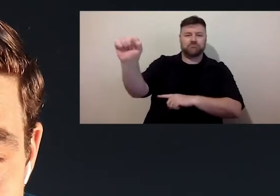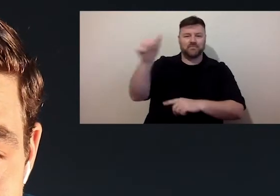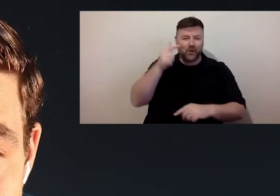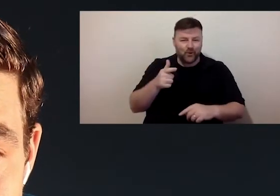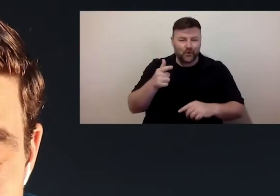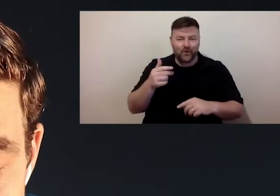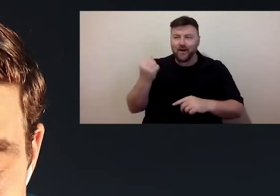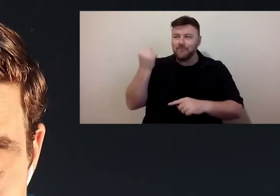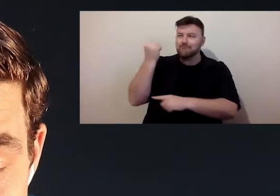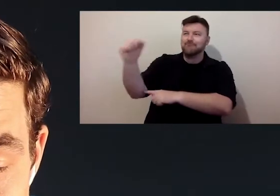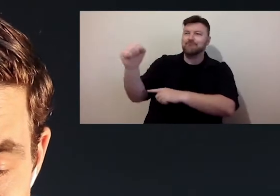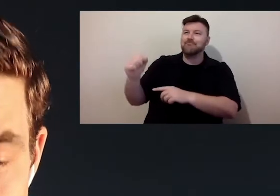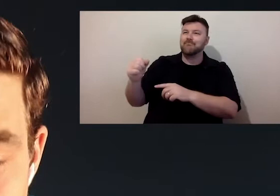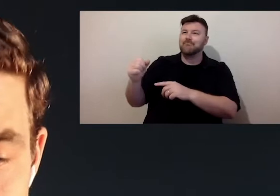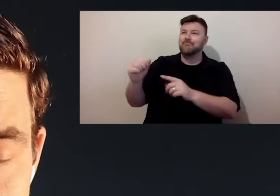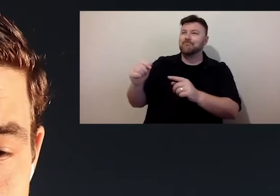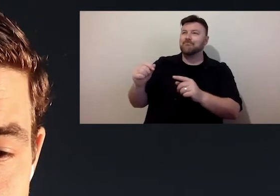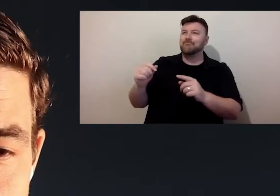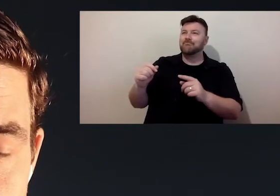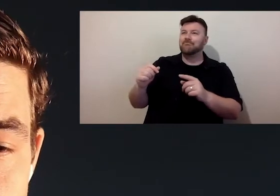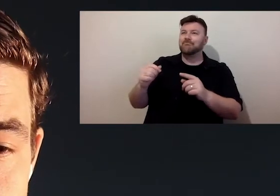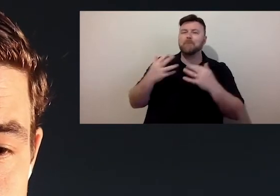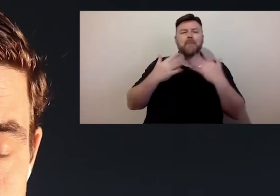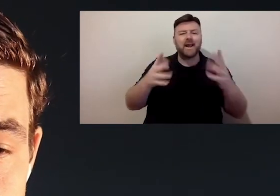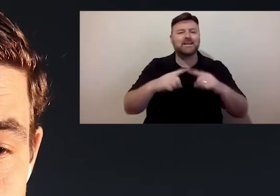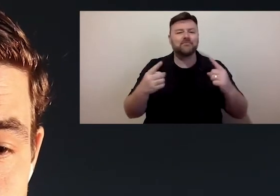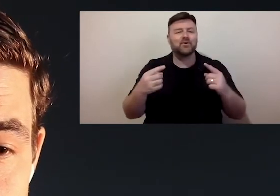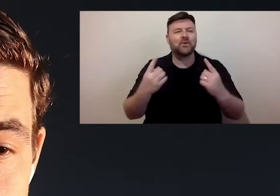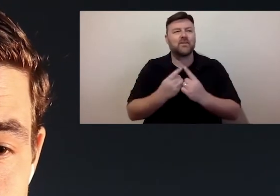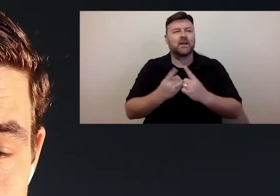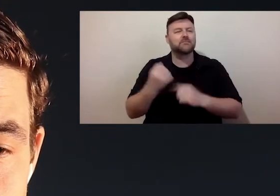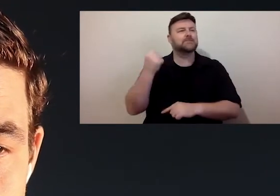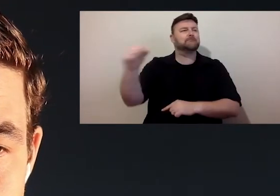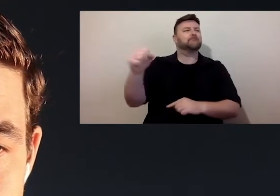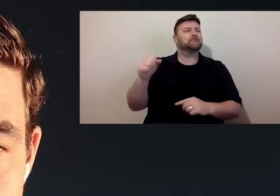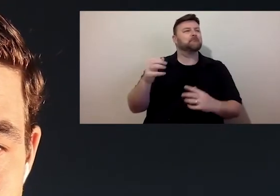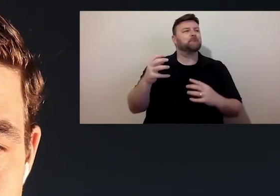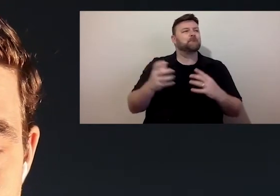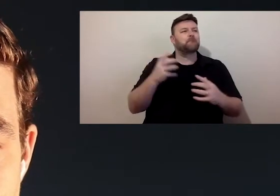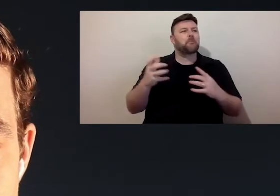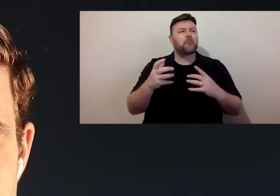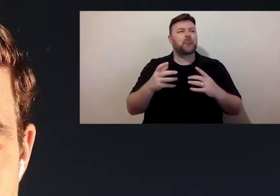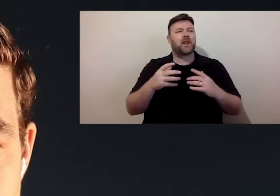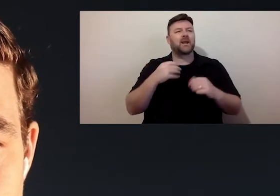against many things, but I think against the institutional framework